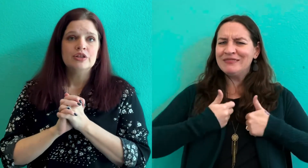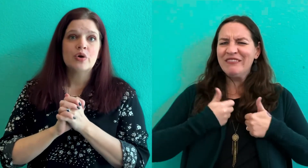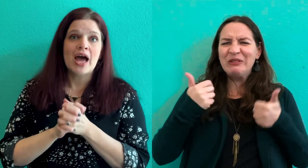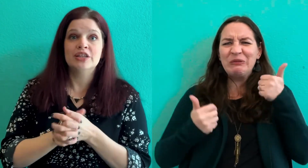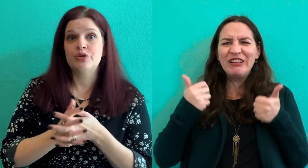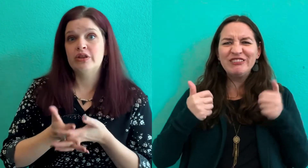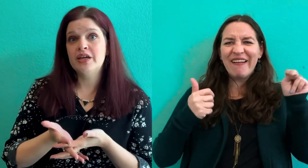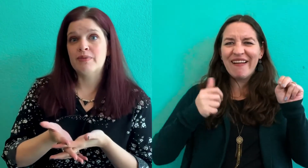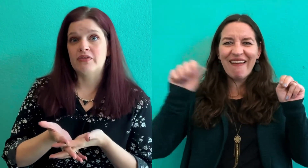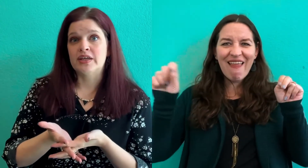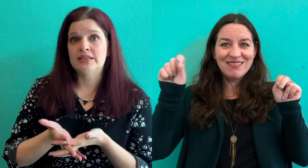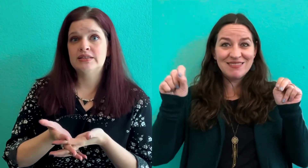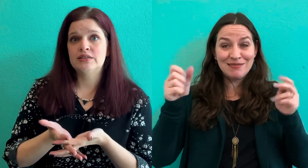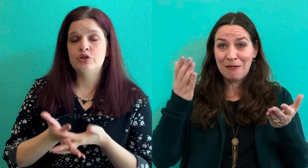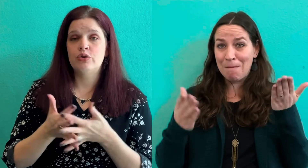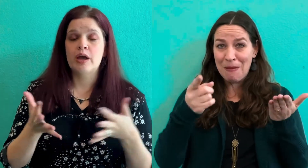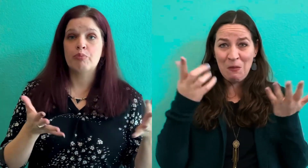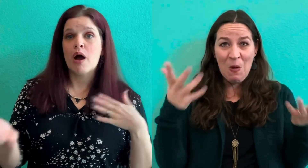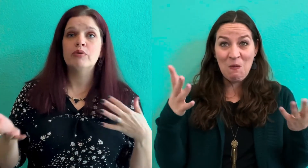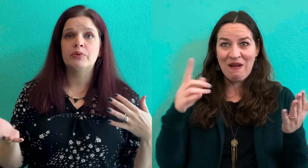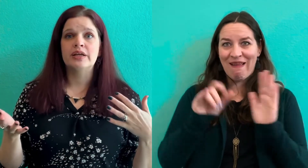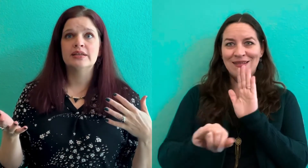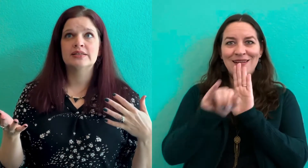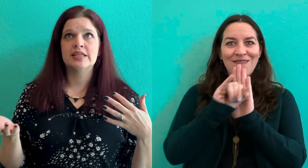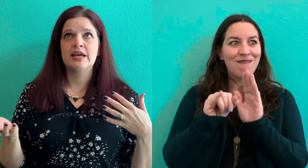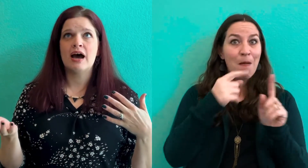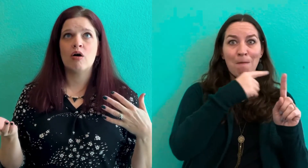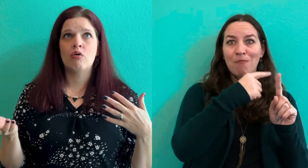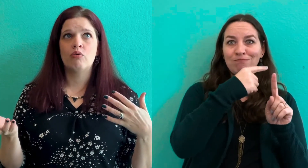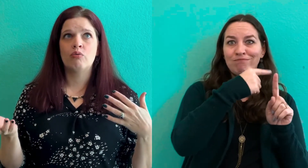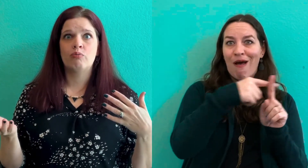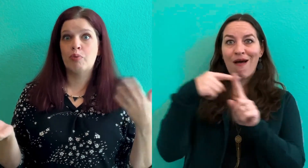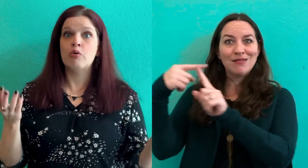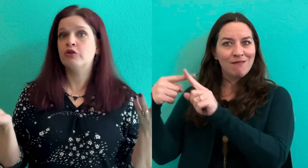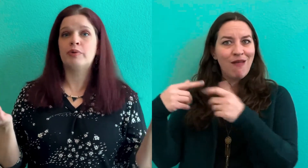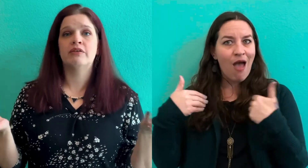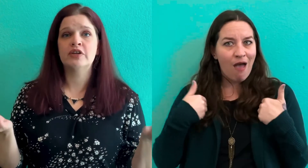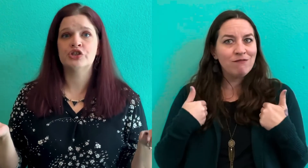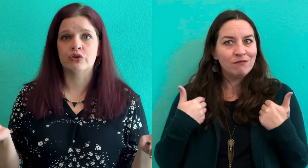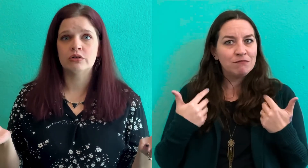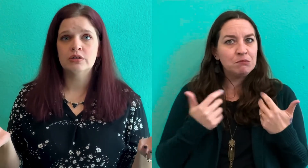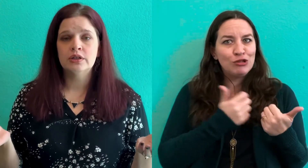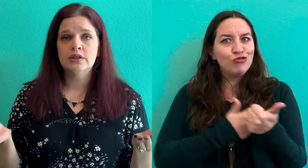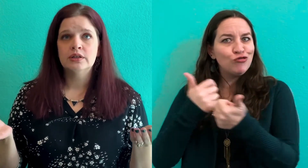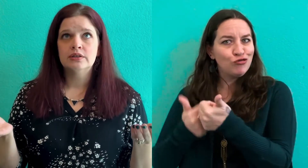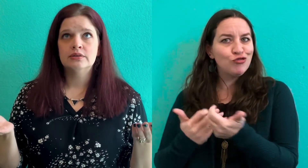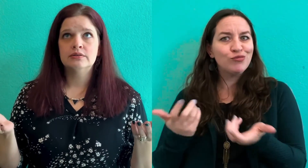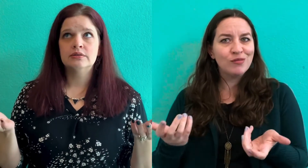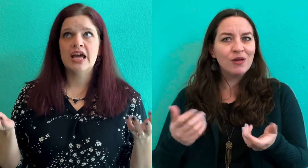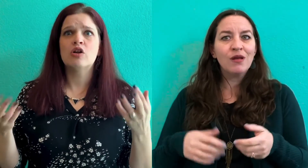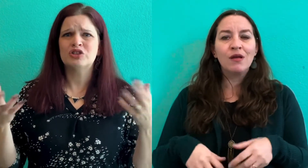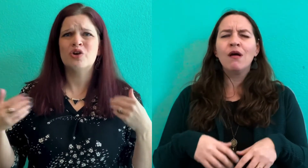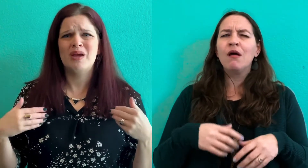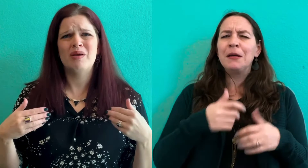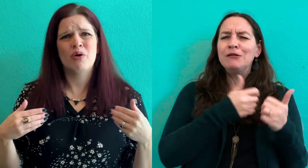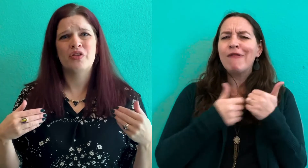So as you think about this, you can probably see how both are beneficial and also maybe both